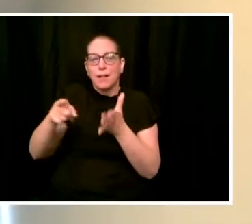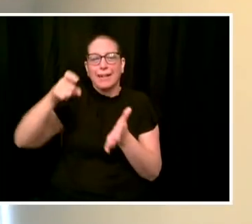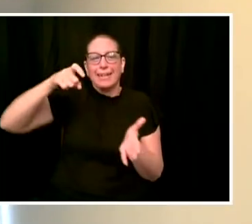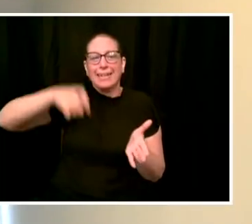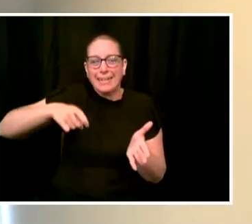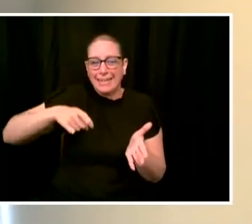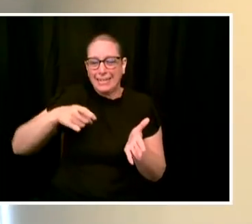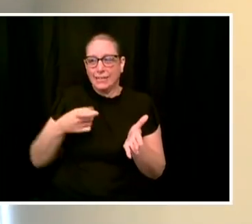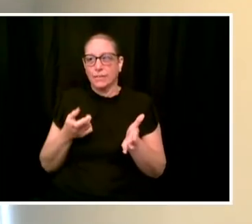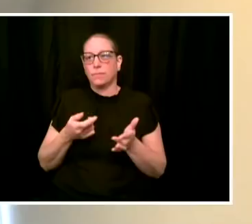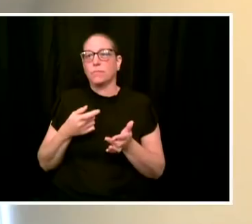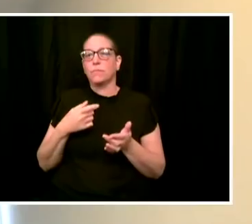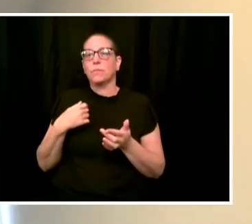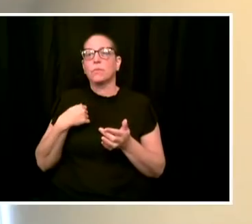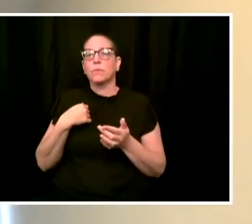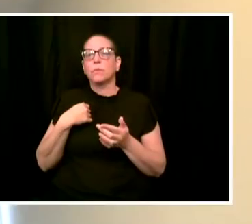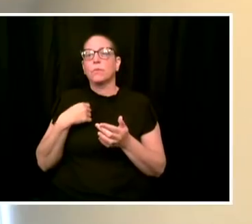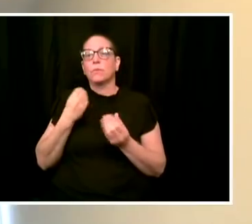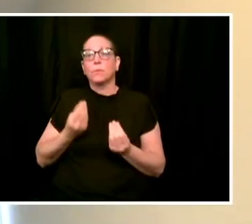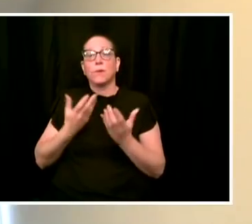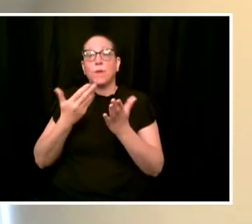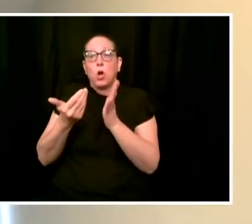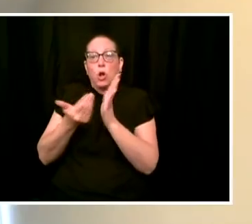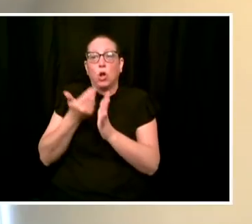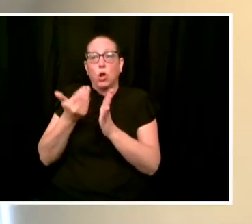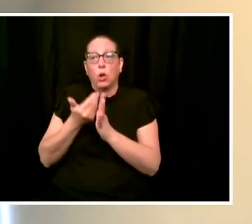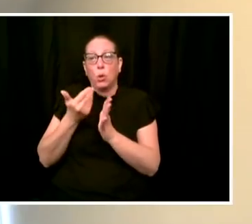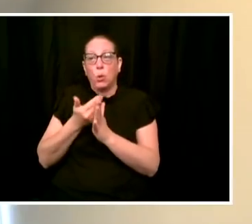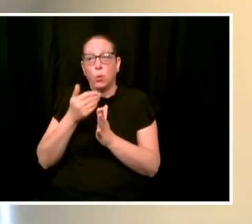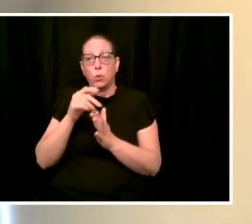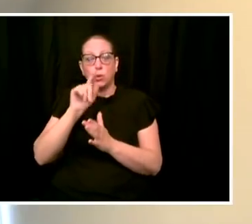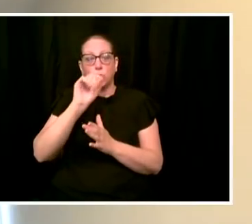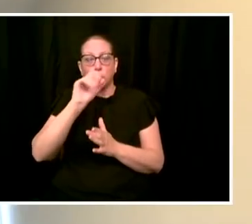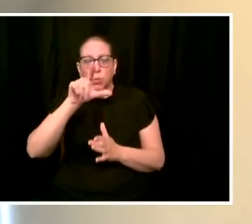OFFERING NEW